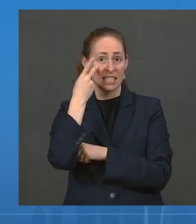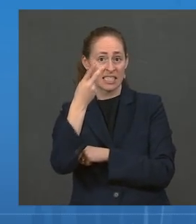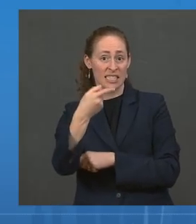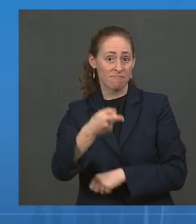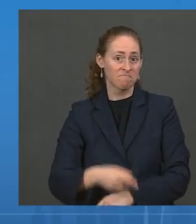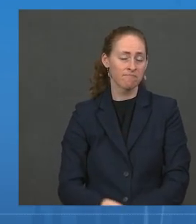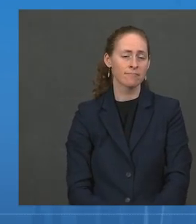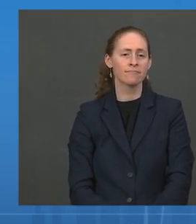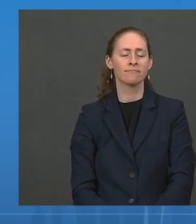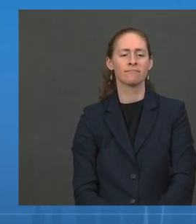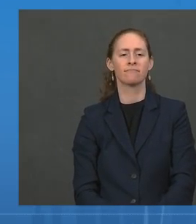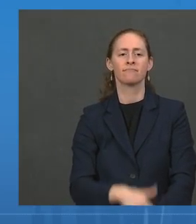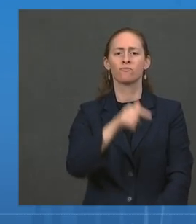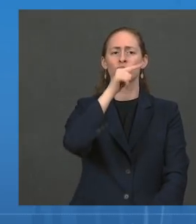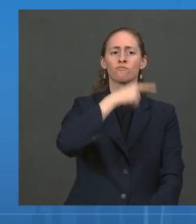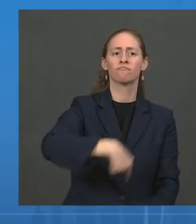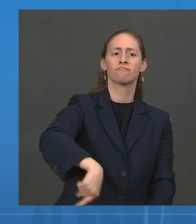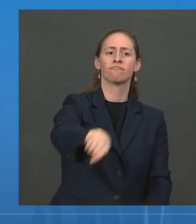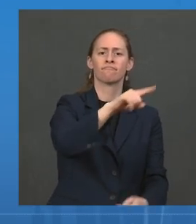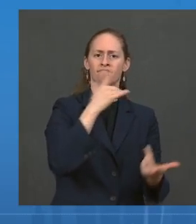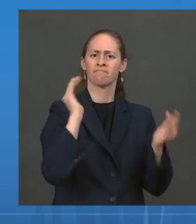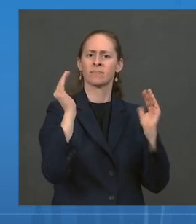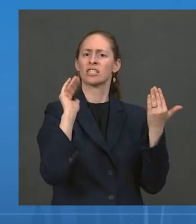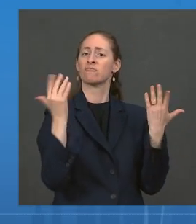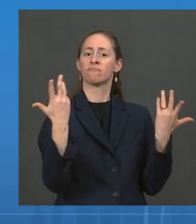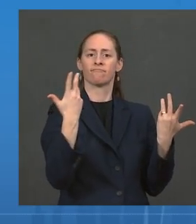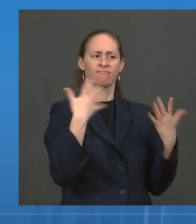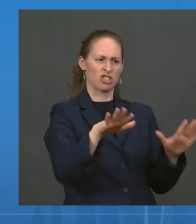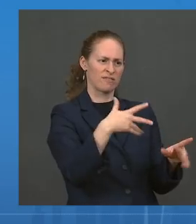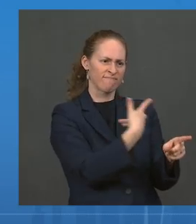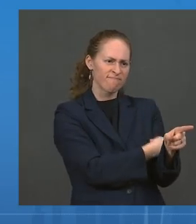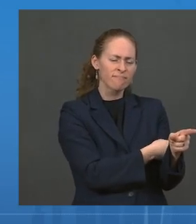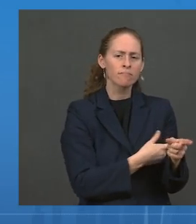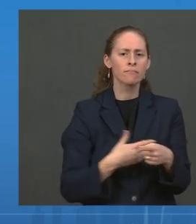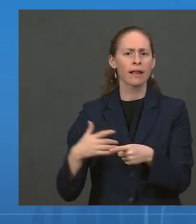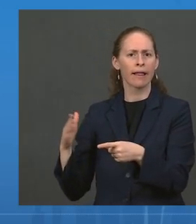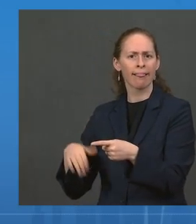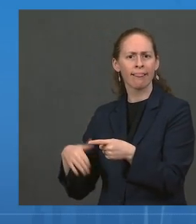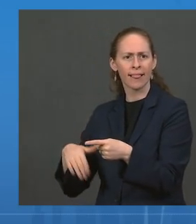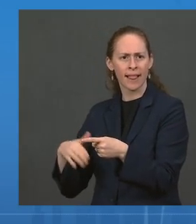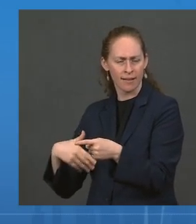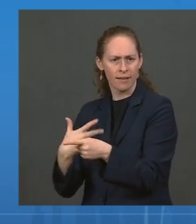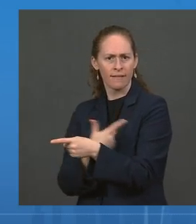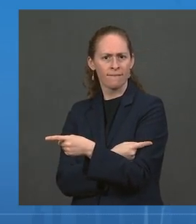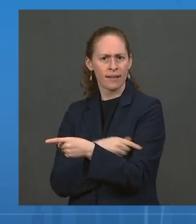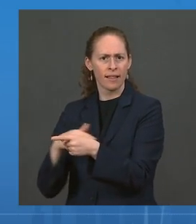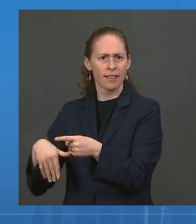people with vaccinated people. Unvaccinated people were 13 times more likely to become